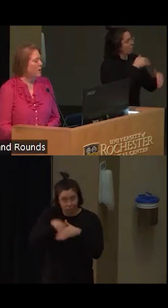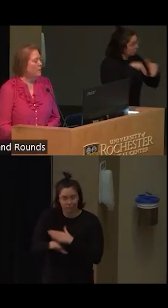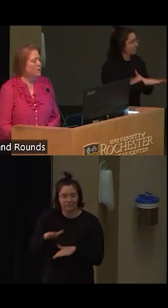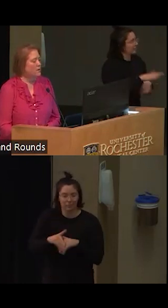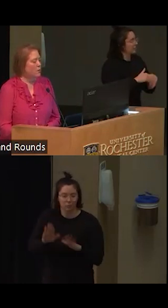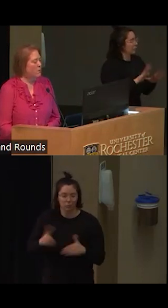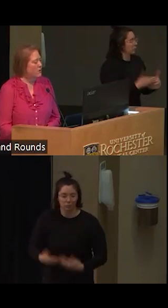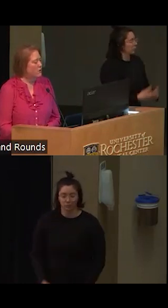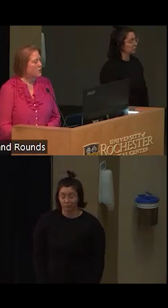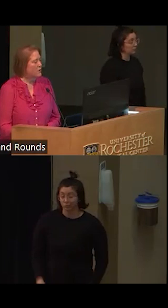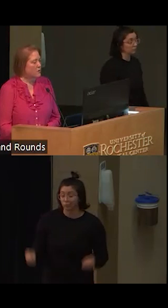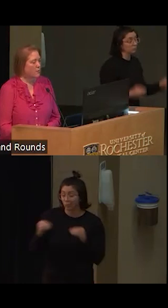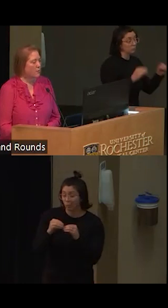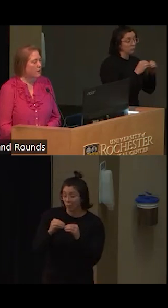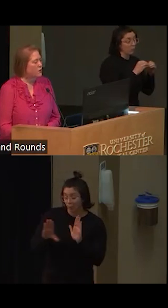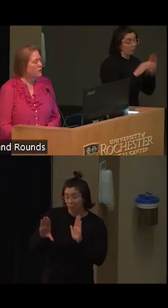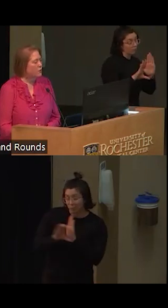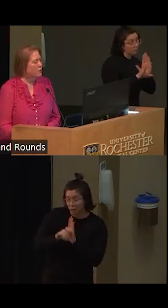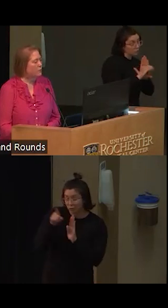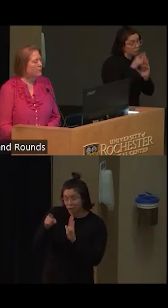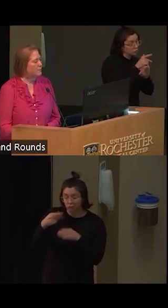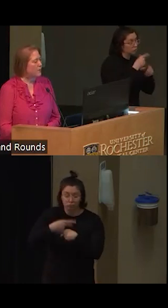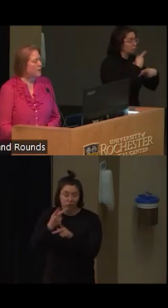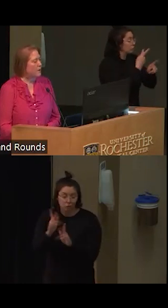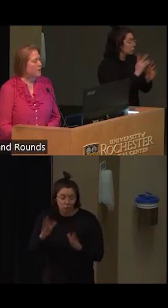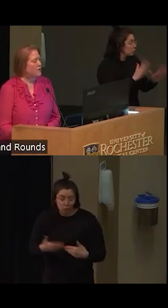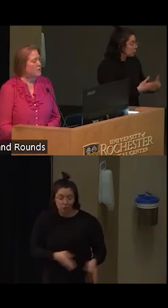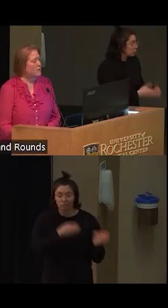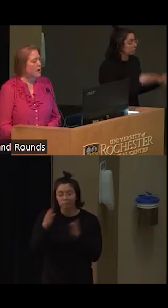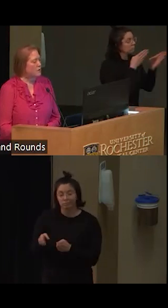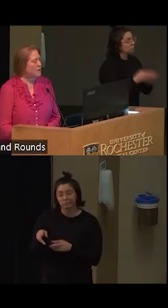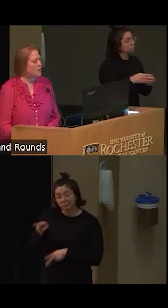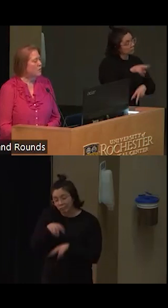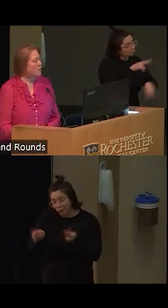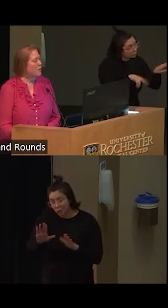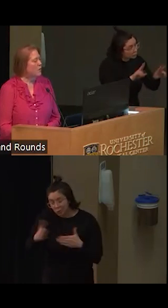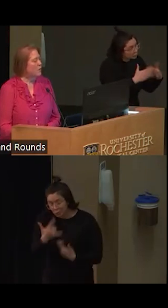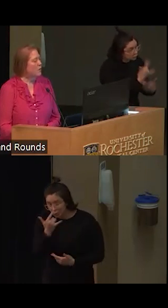here's some more pictures this was our production room this was the observation room where one